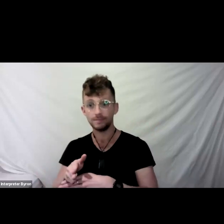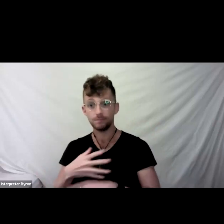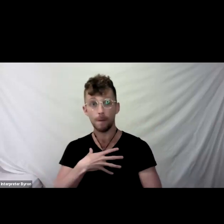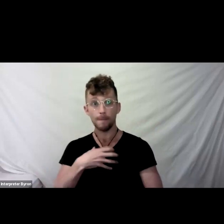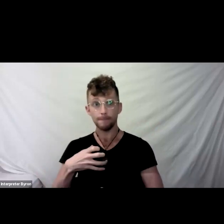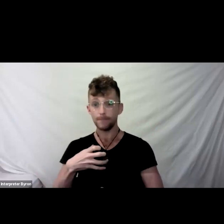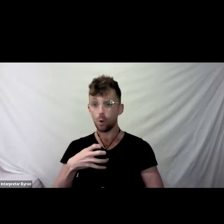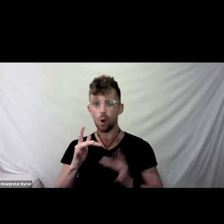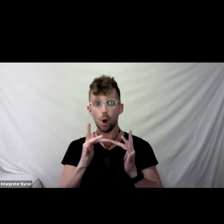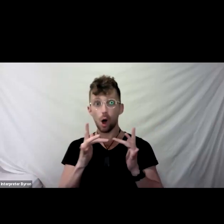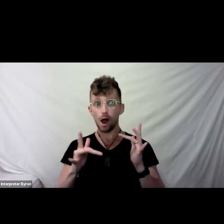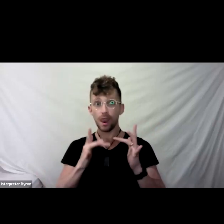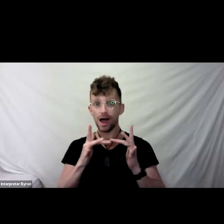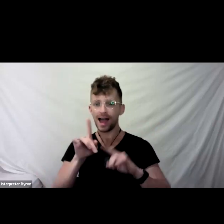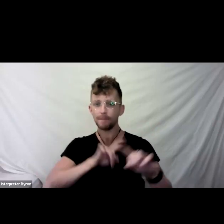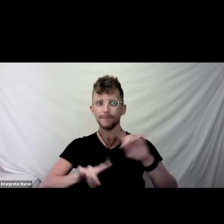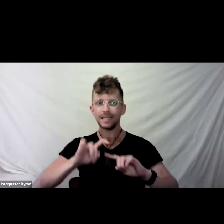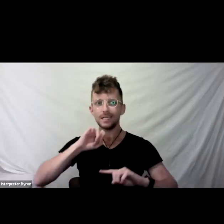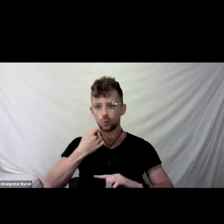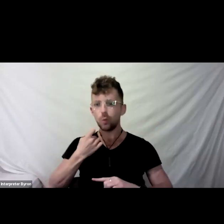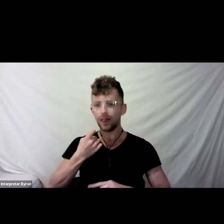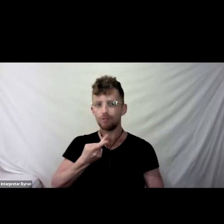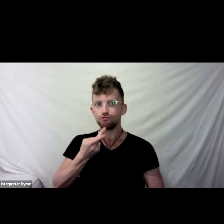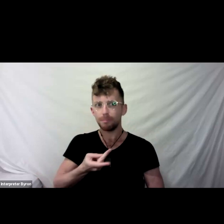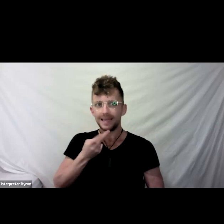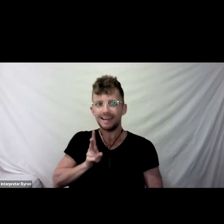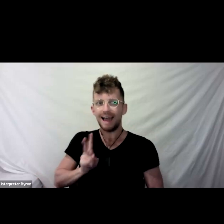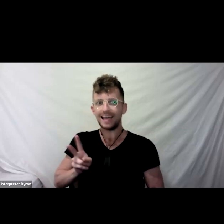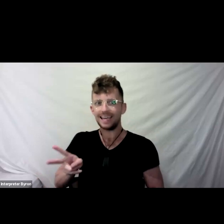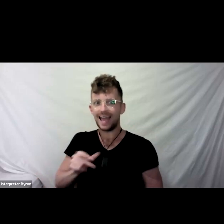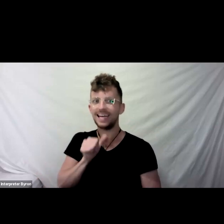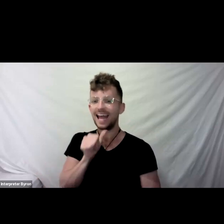So I’m going to hand over now to the panel to introduce themselves, Loren.